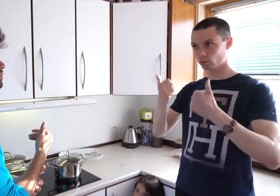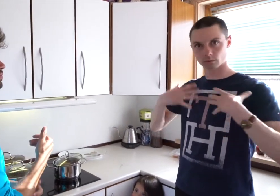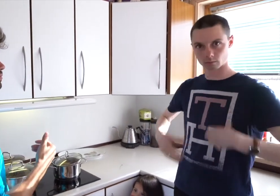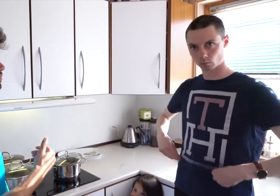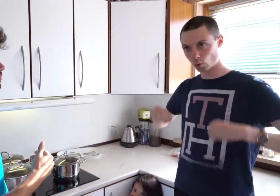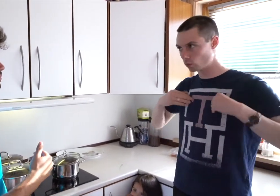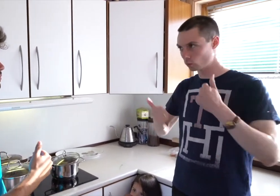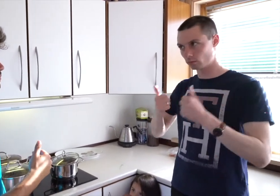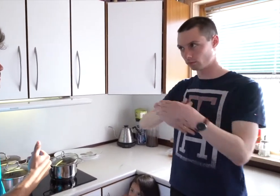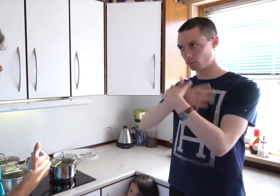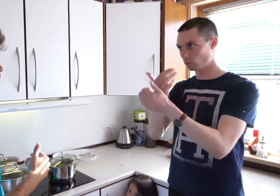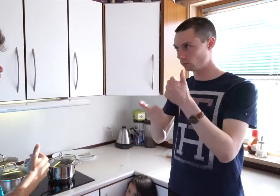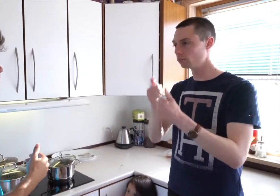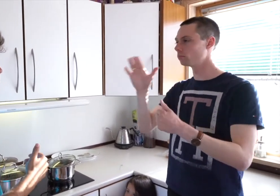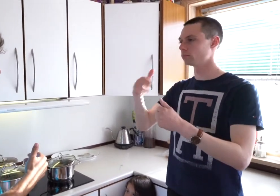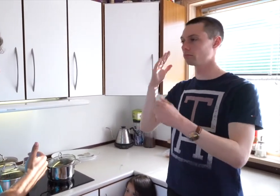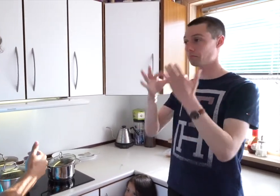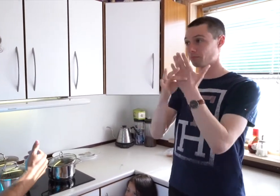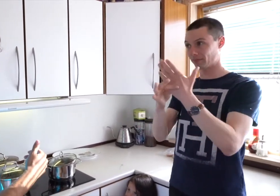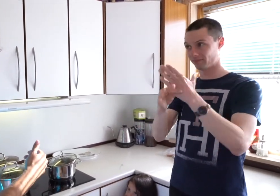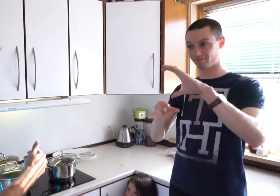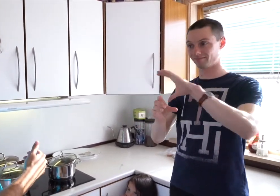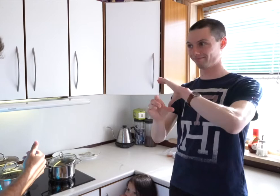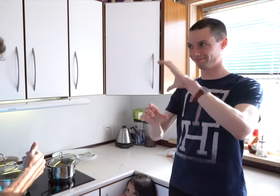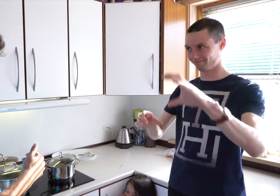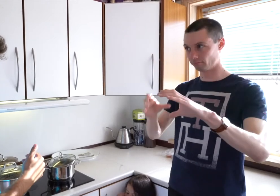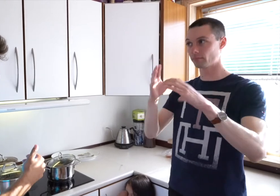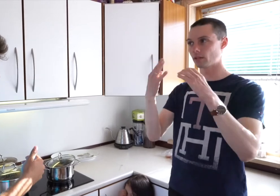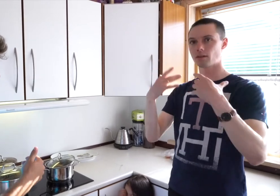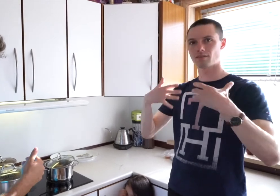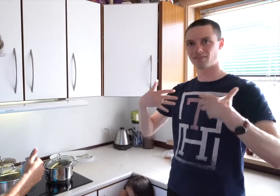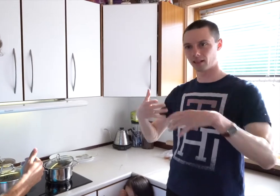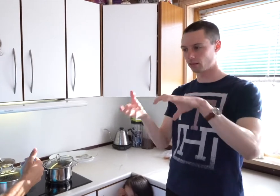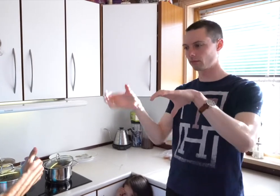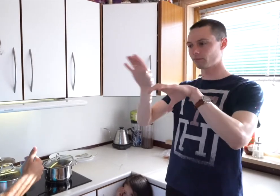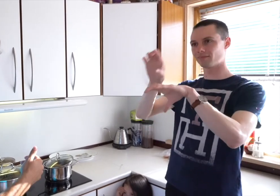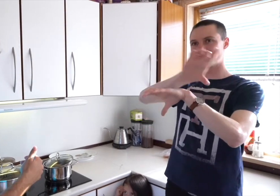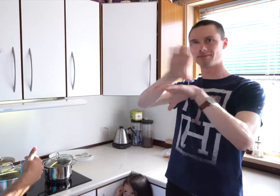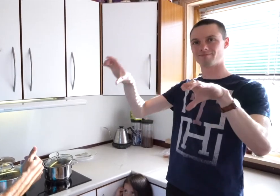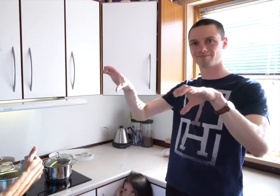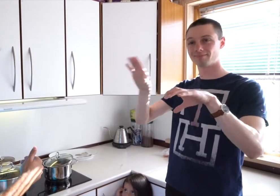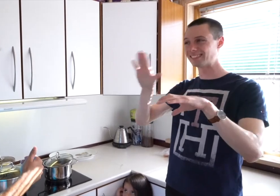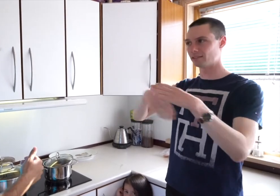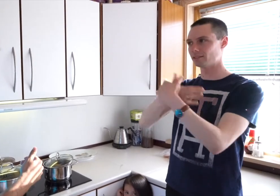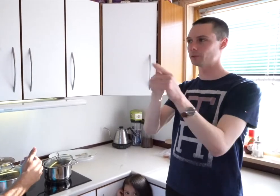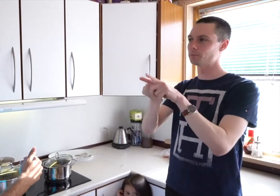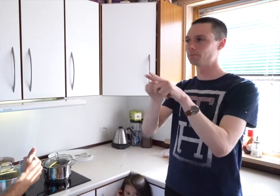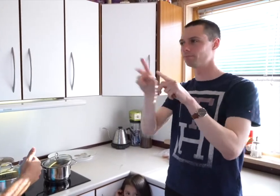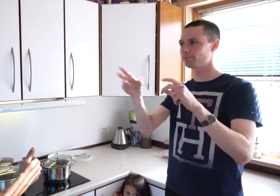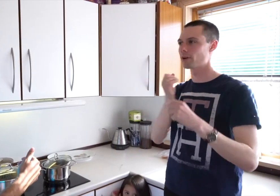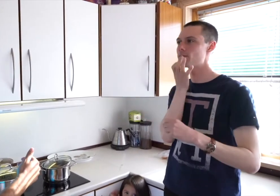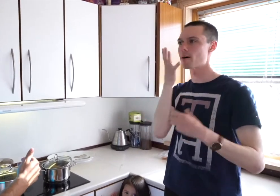The fat is on top of the skin, it keeps them warm - kind of like a coat.